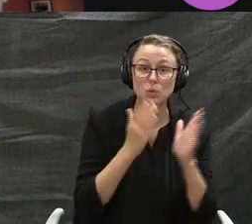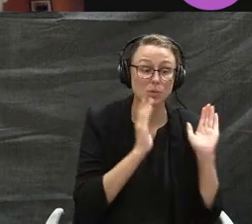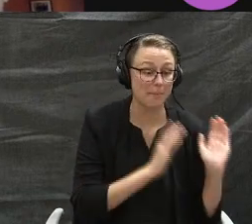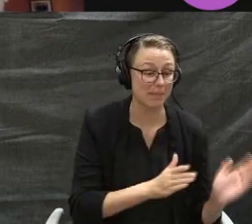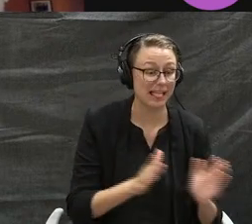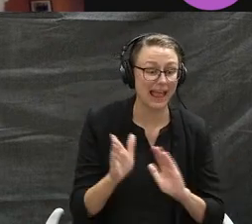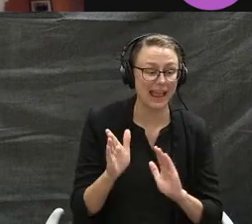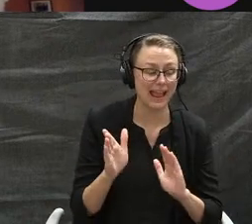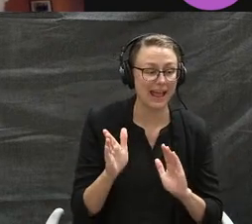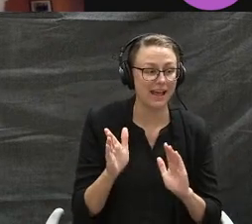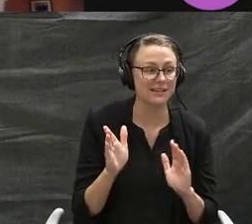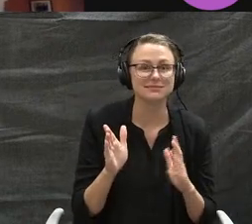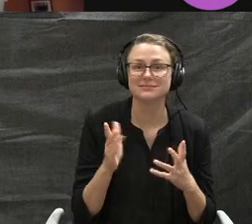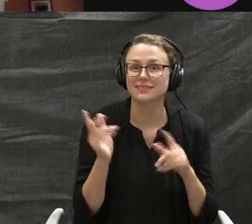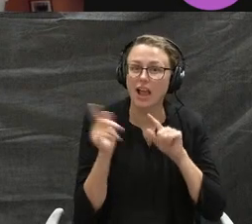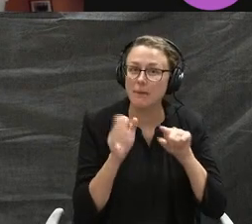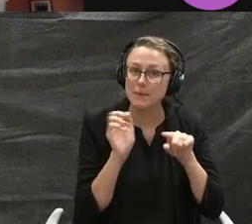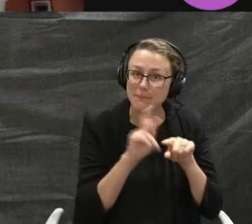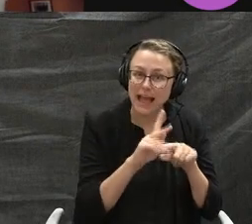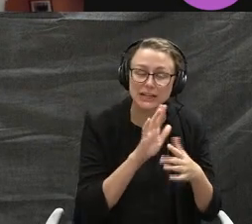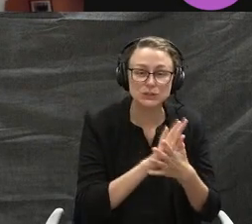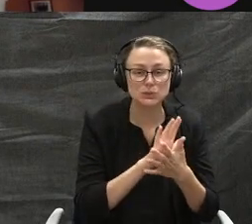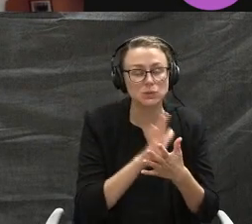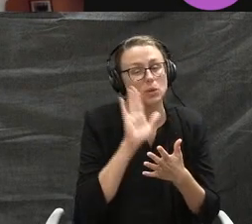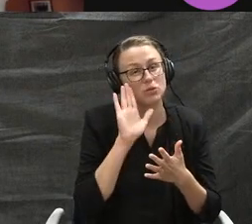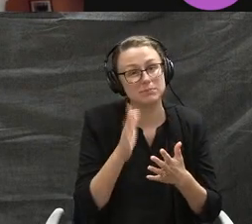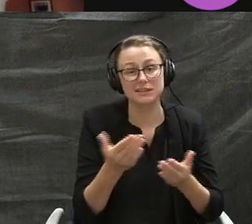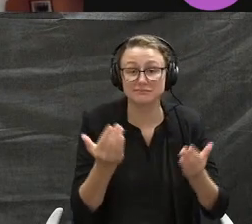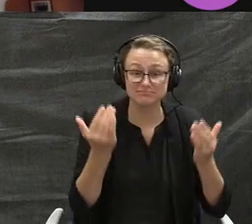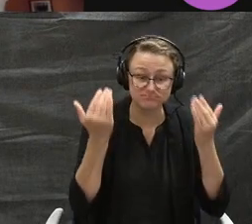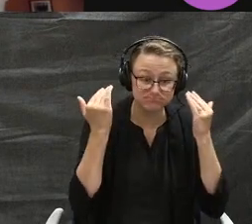plan. Coming back to school was going to be a significant